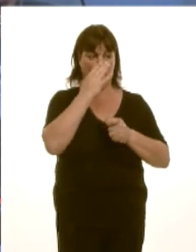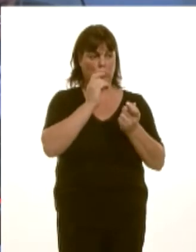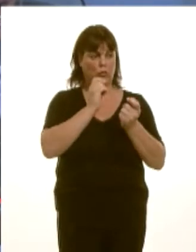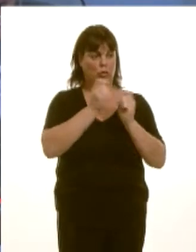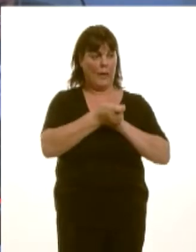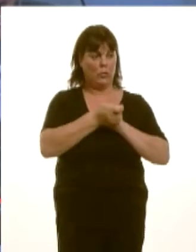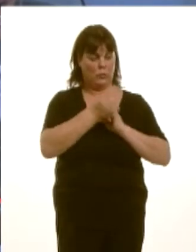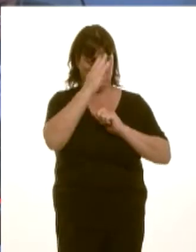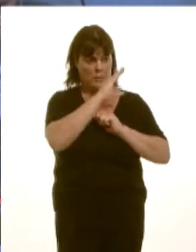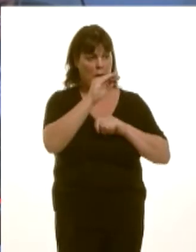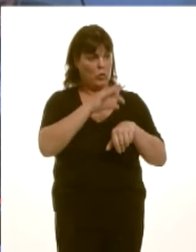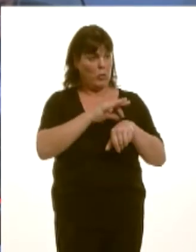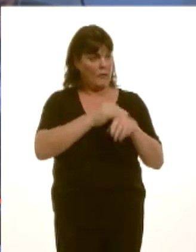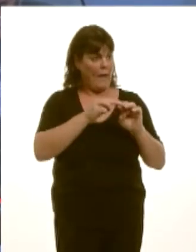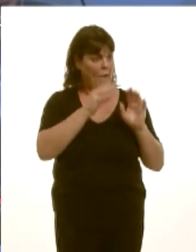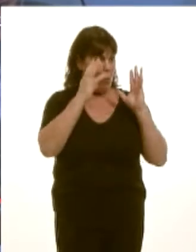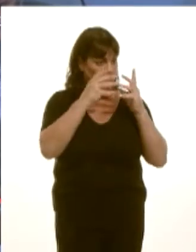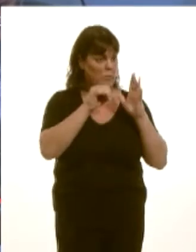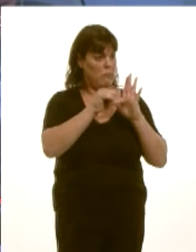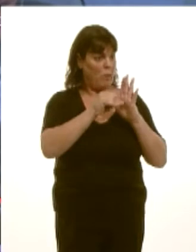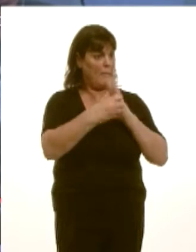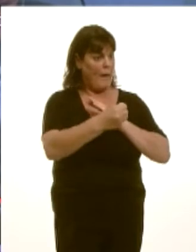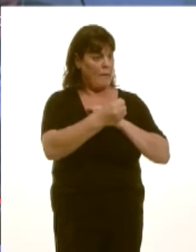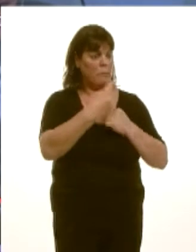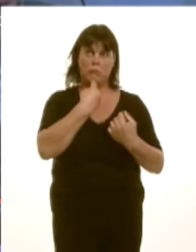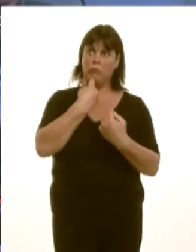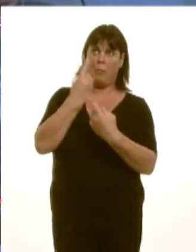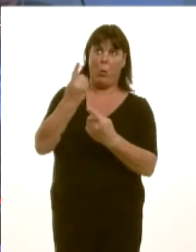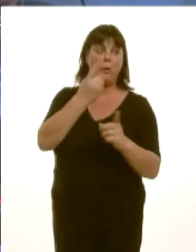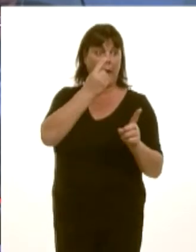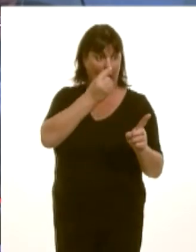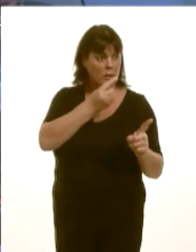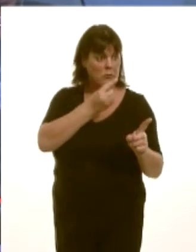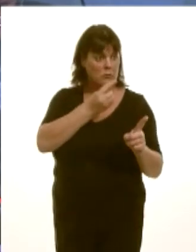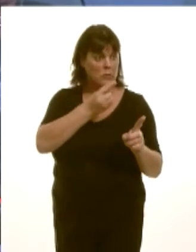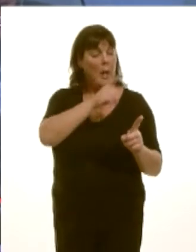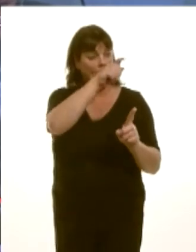doctors’ concerns can be listened to and can be acted on, and patient safety and clinical